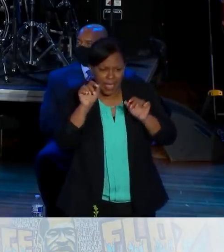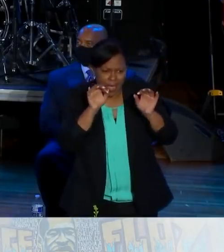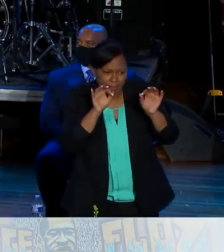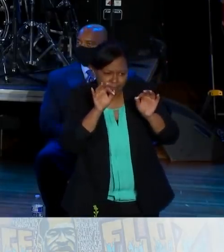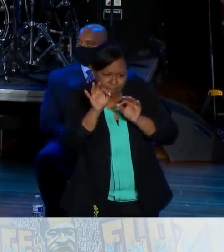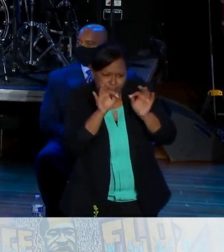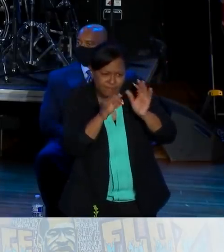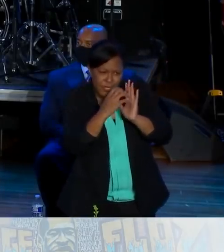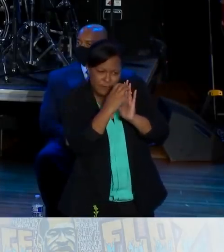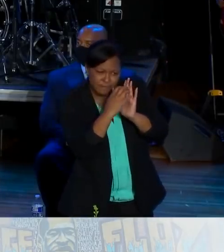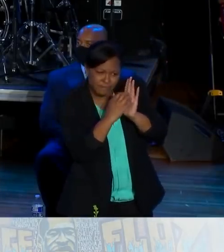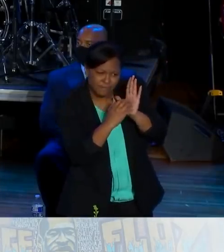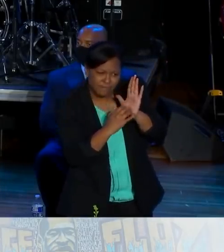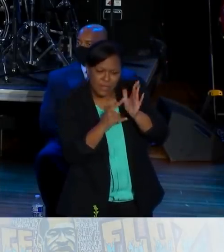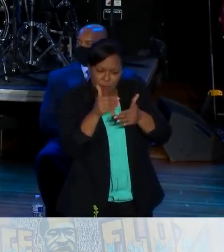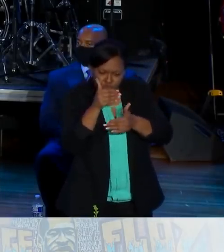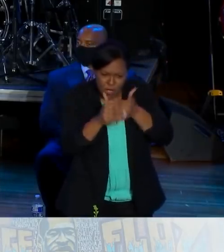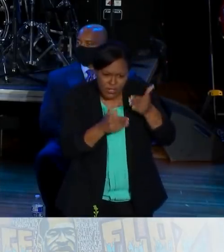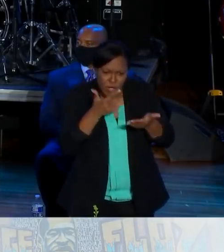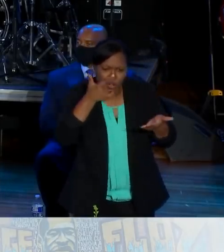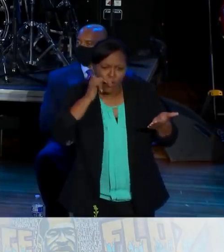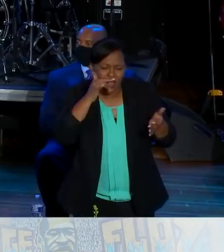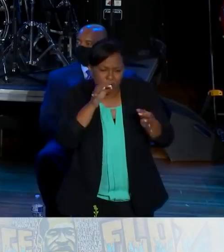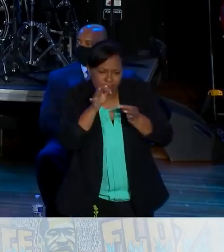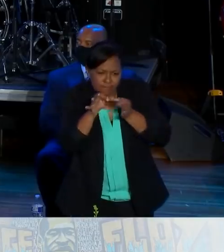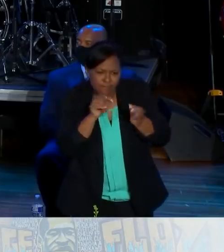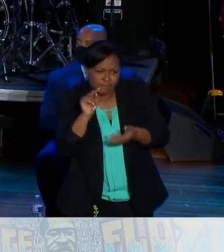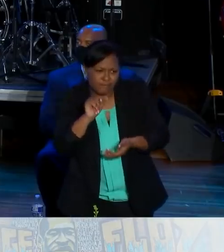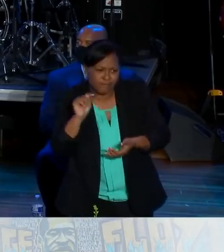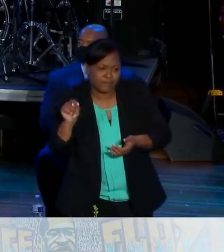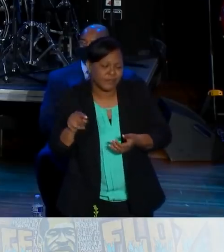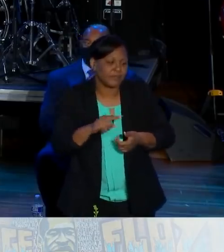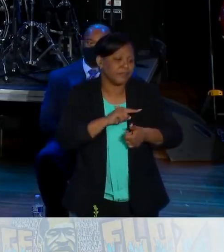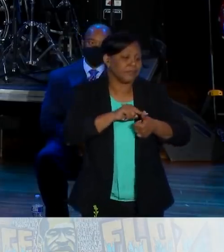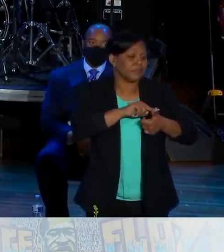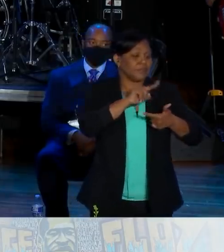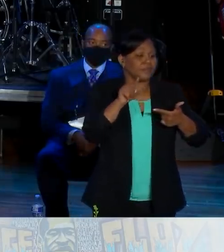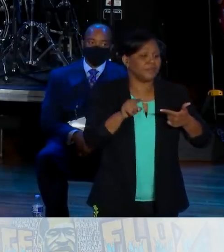OF MOURNING BECAUSE SOME OF THE EXPERTS ARE SHARING AND THOSE